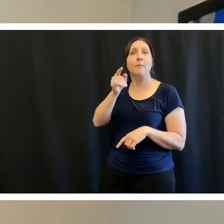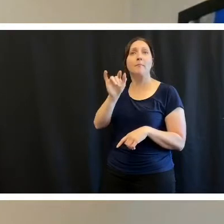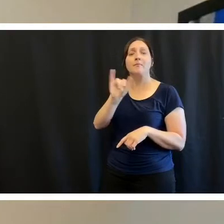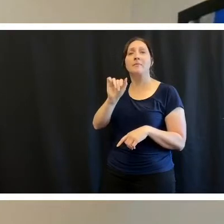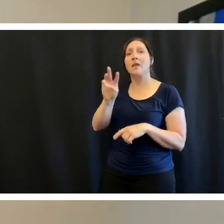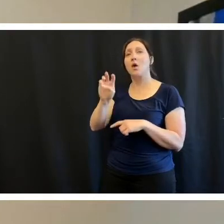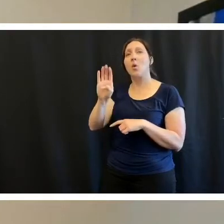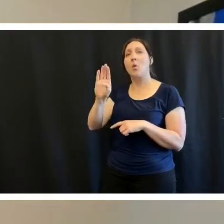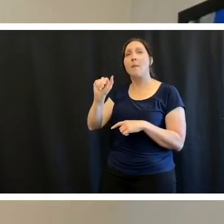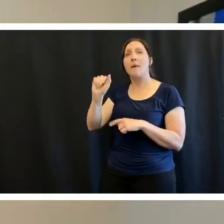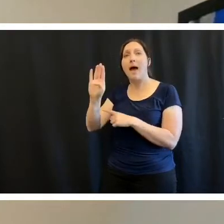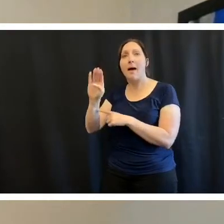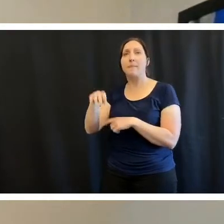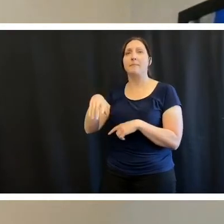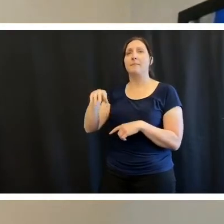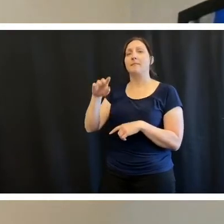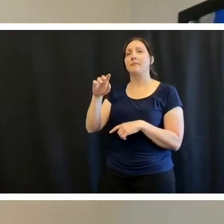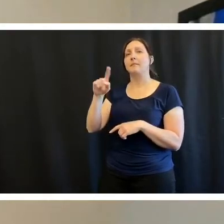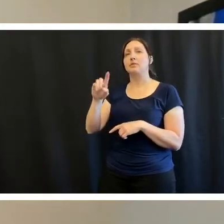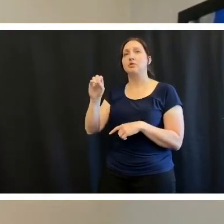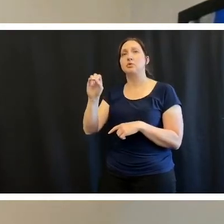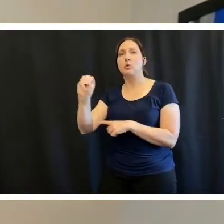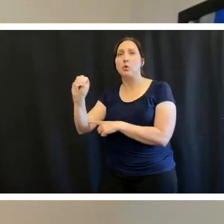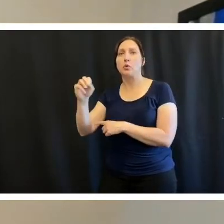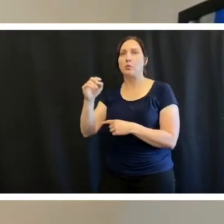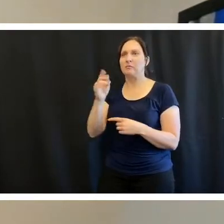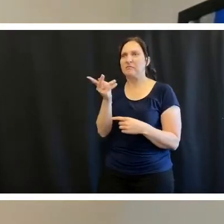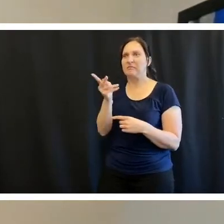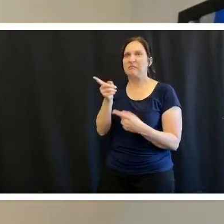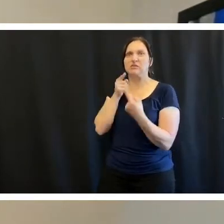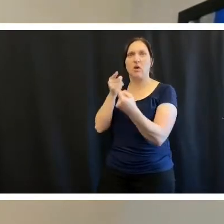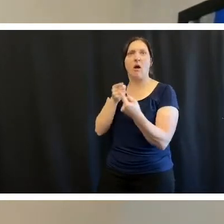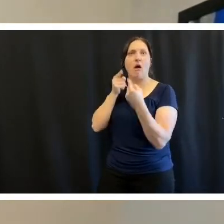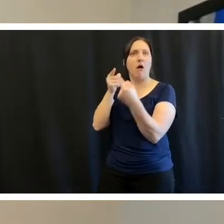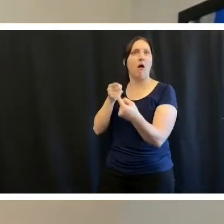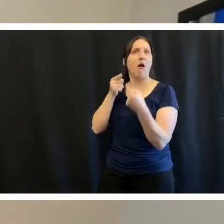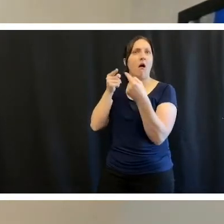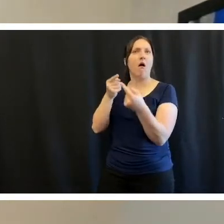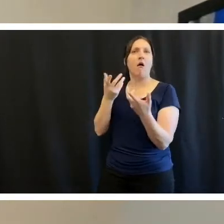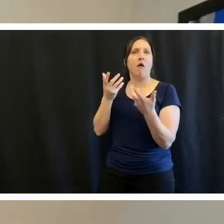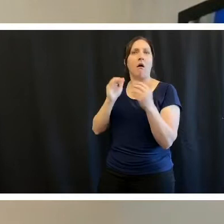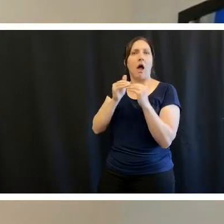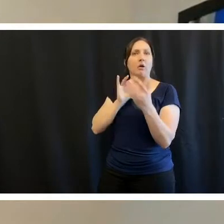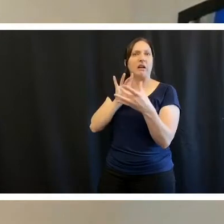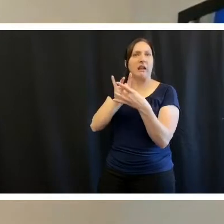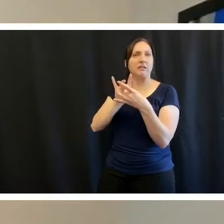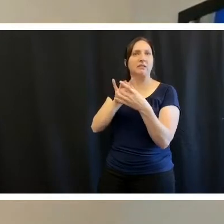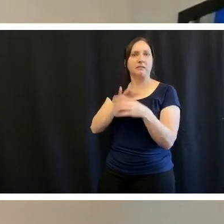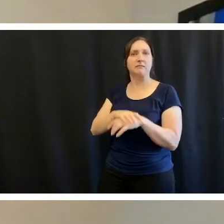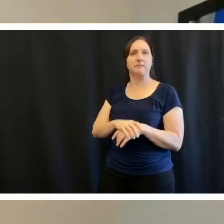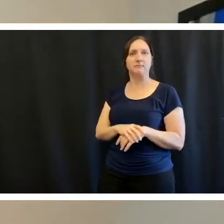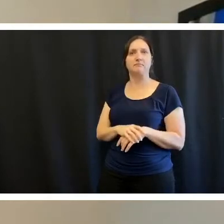have really struggled with being able to stay connected. Sometimes those links are going down.